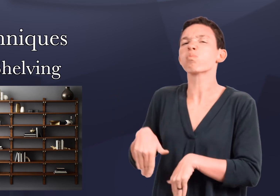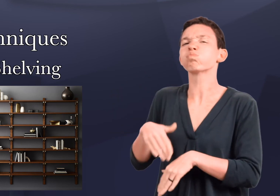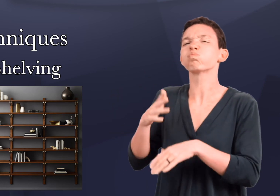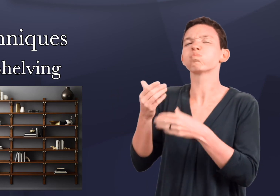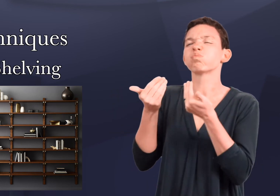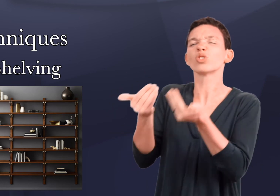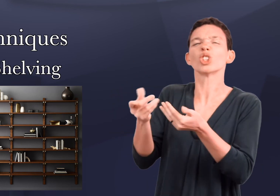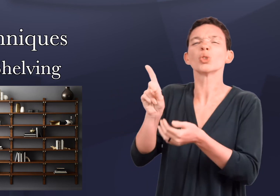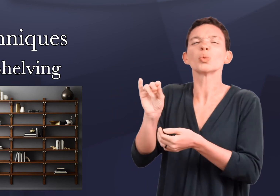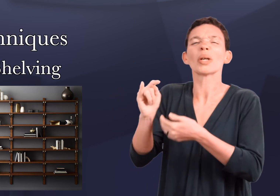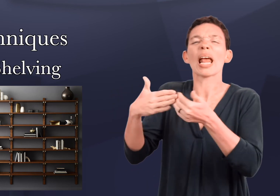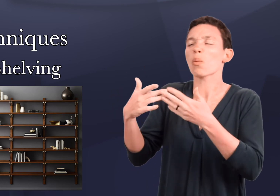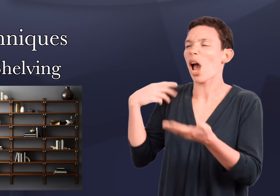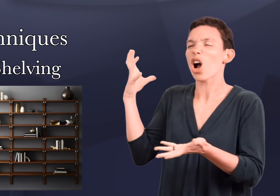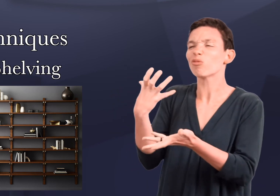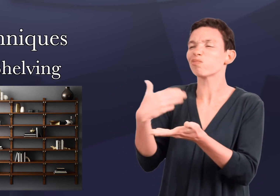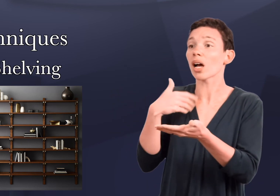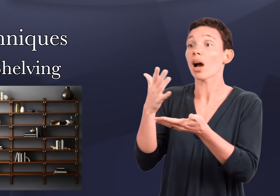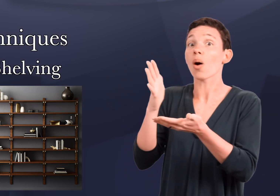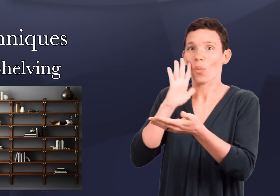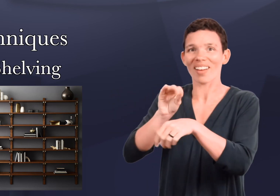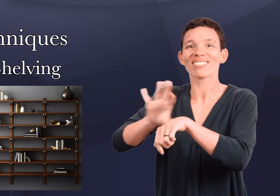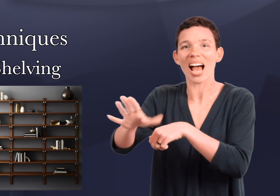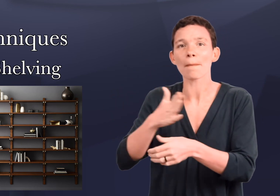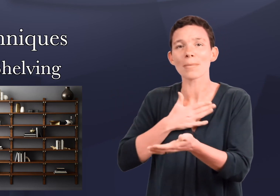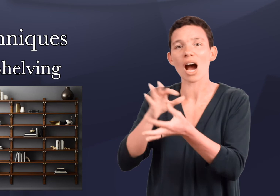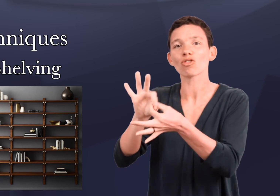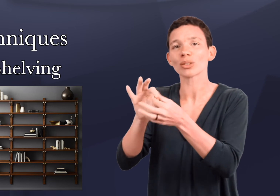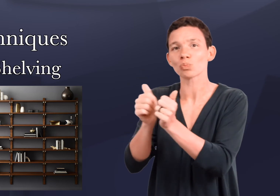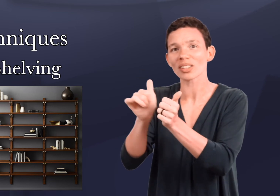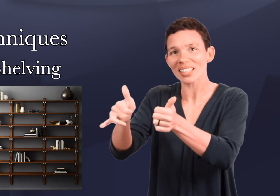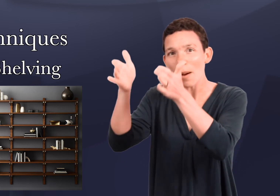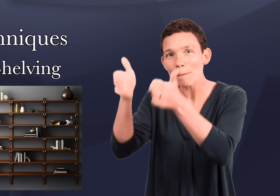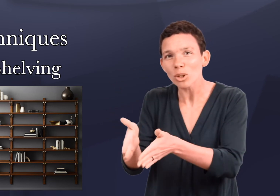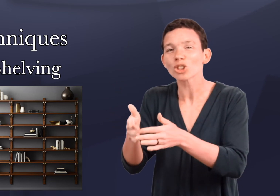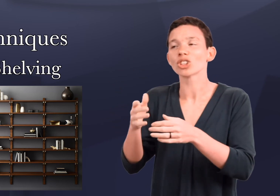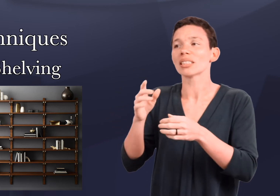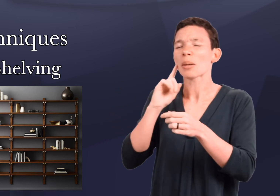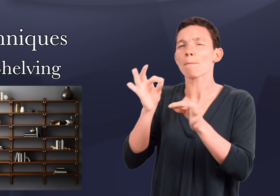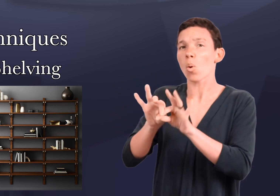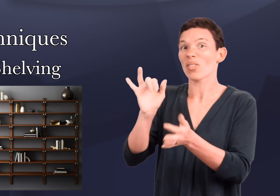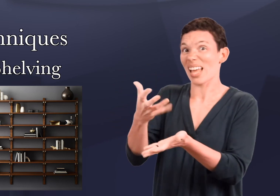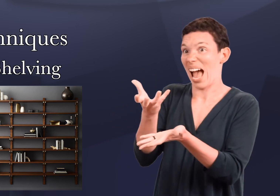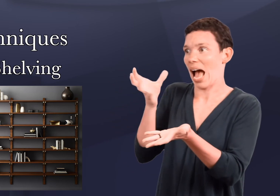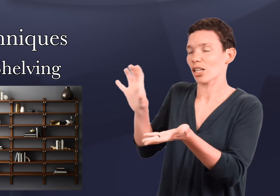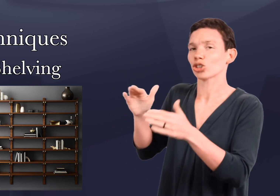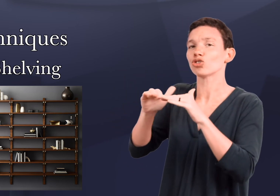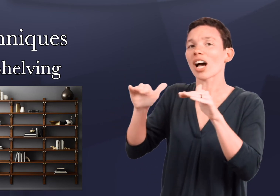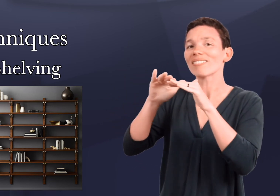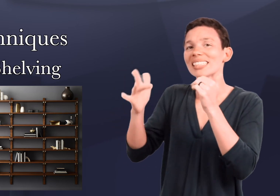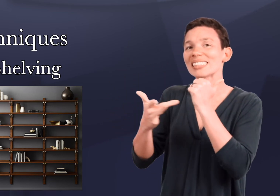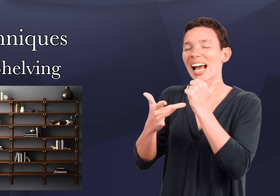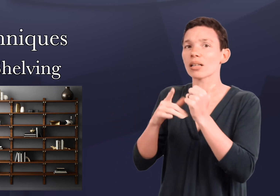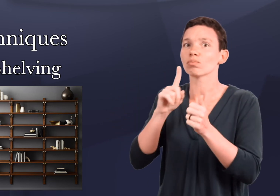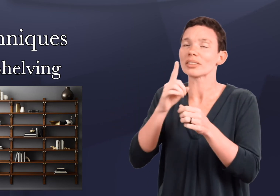It was about me and not about the person who was giving me feedback. Using the shelving technique is extremely helpful.